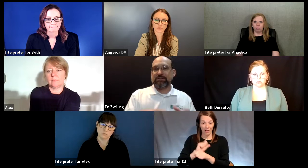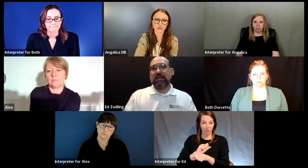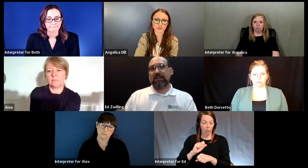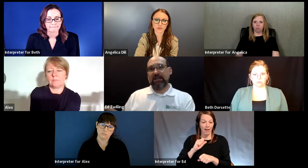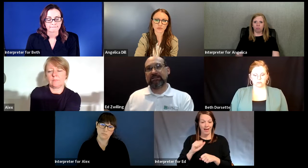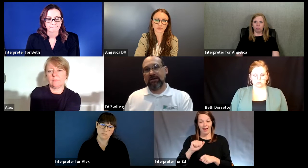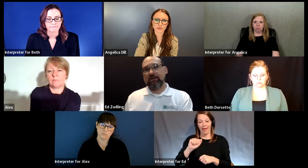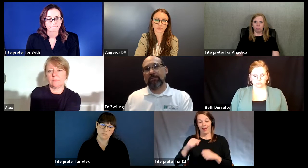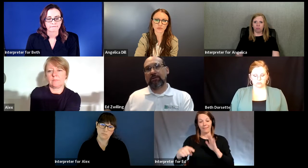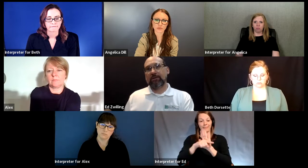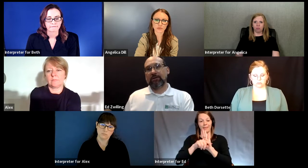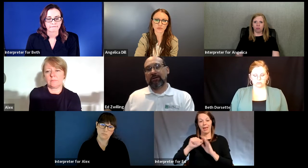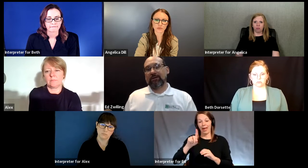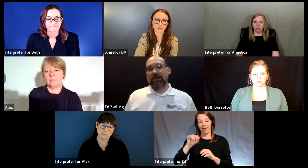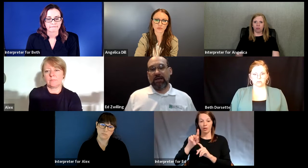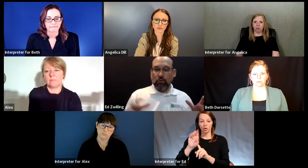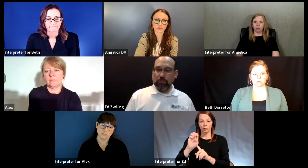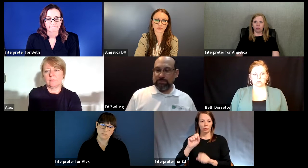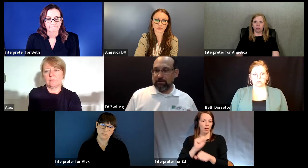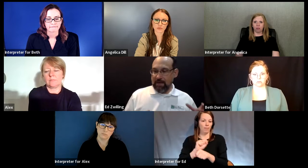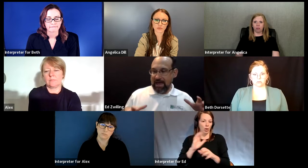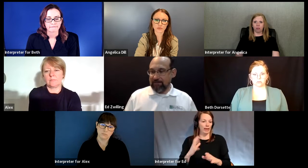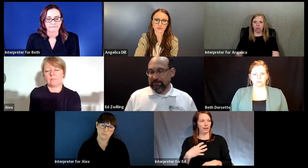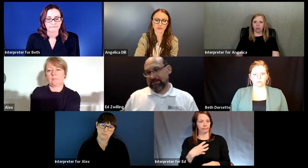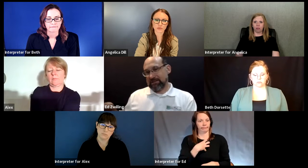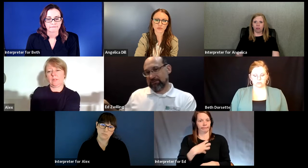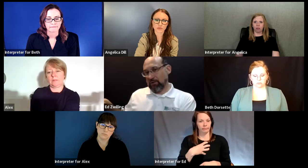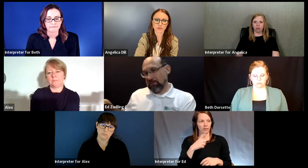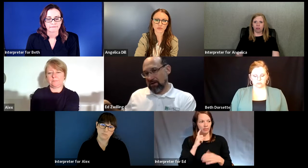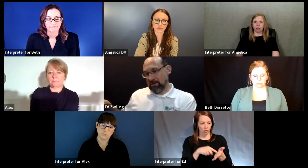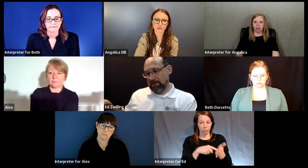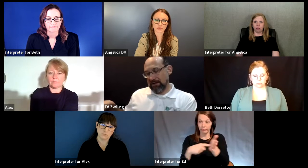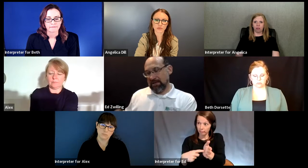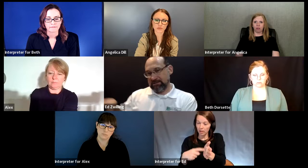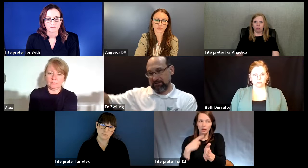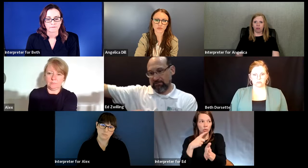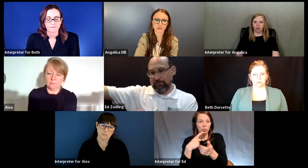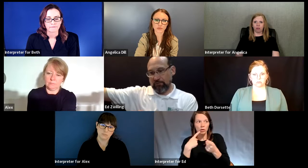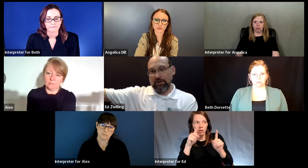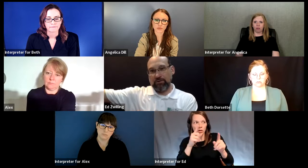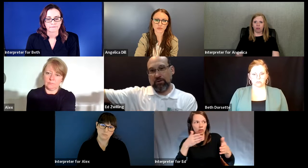was taken against them in order to have a successful outcome in a case for failure to